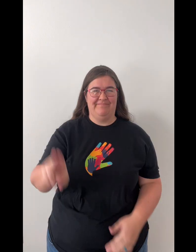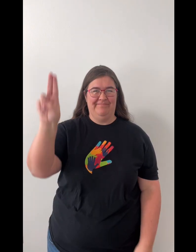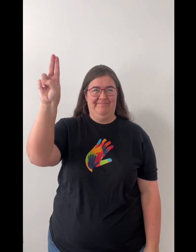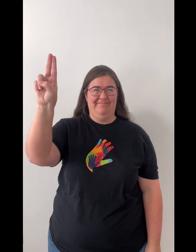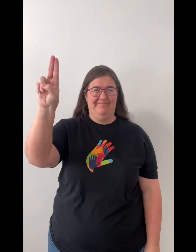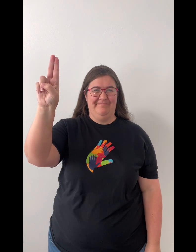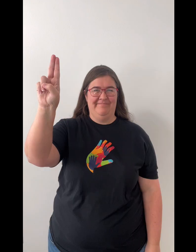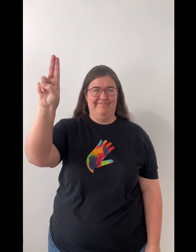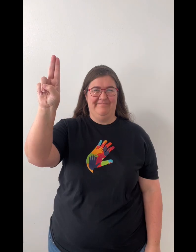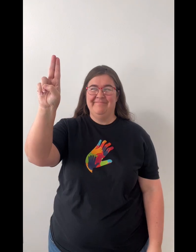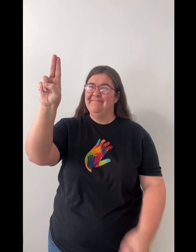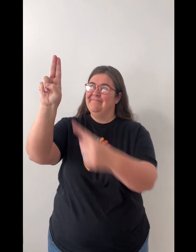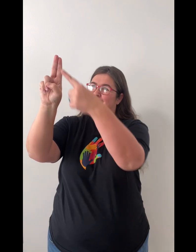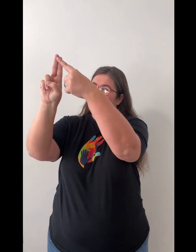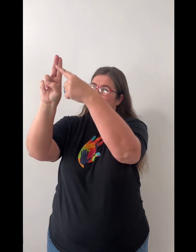How to sign U in ASL